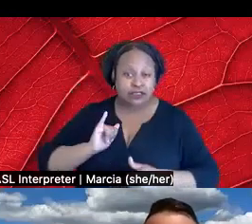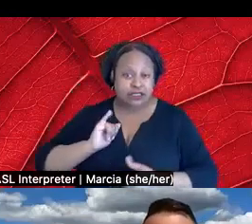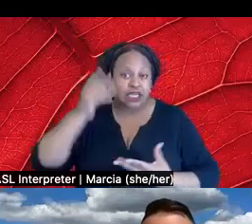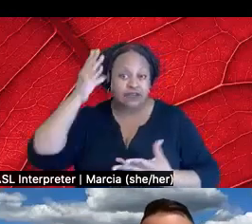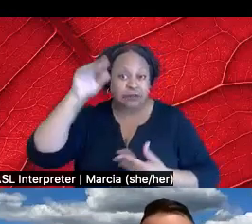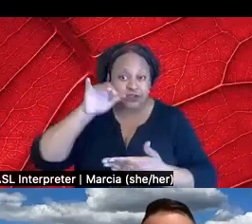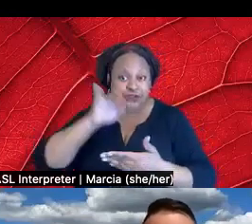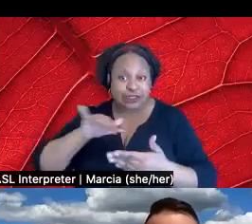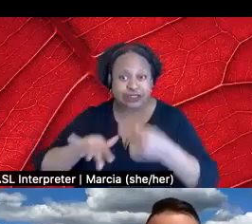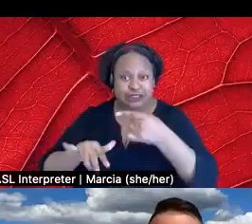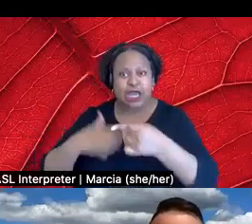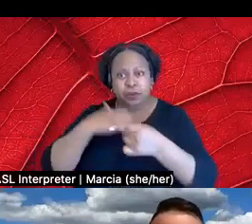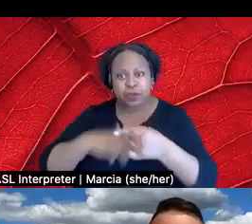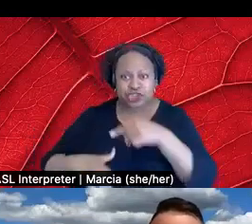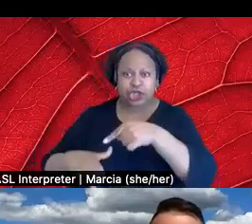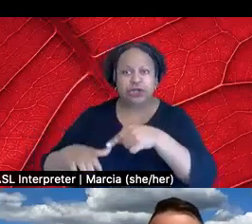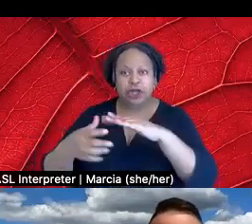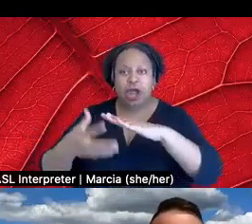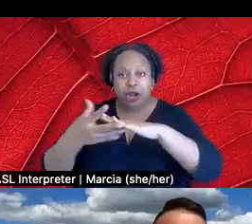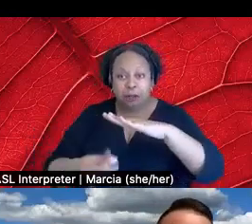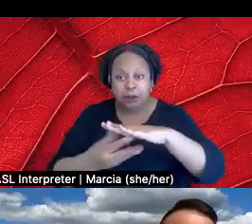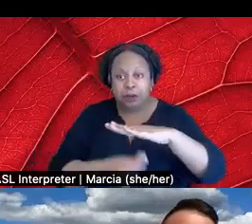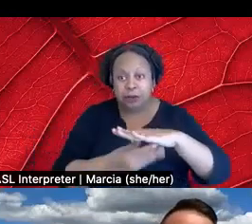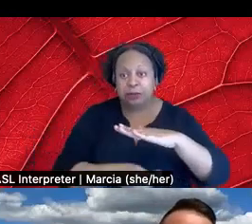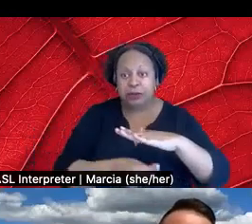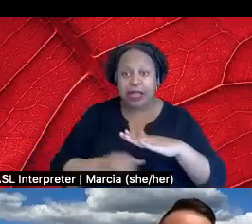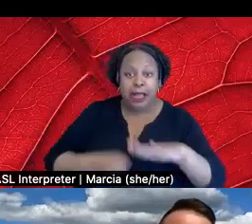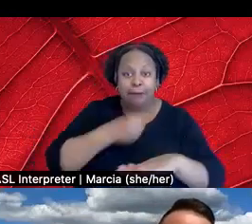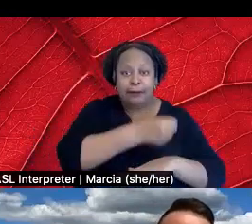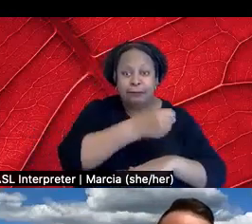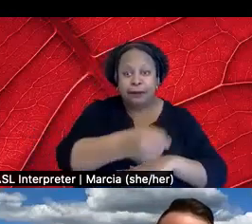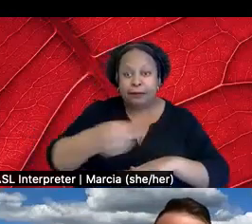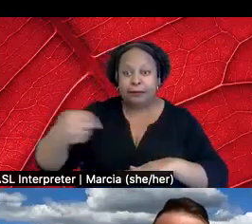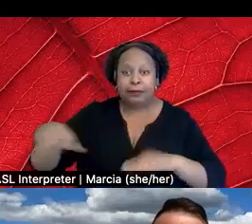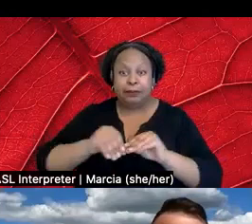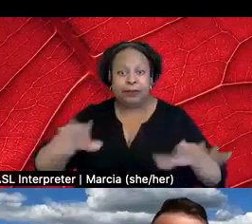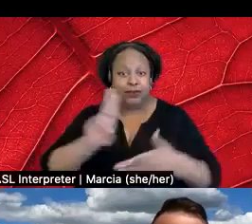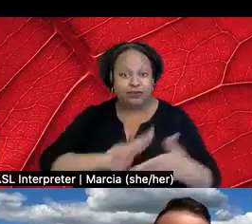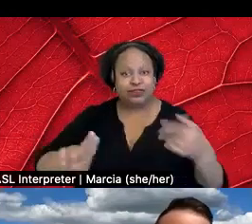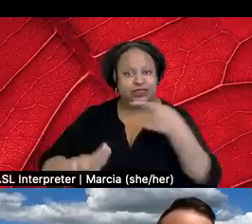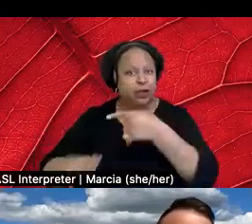I could carbon copy and reproduce all over this university, she is a tremendous, tremendous ally.